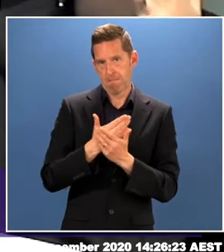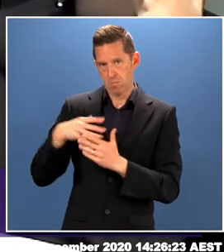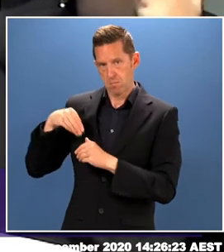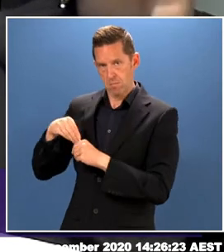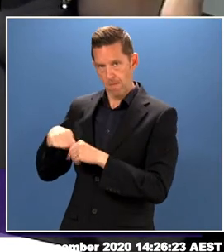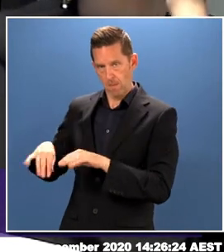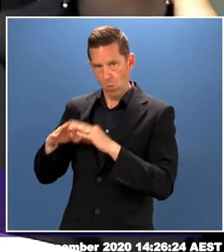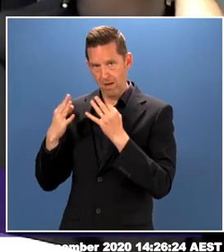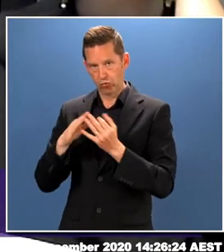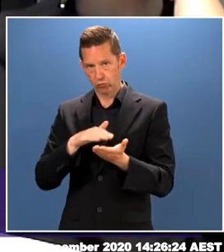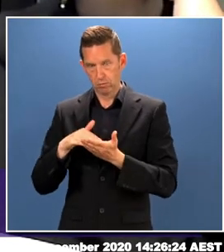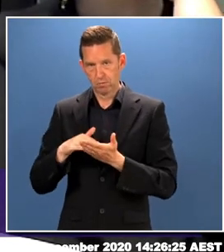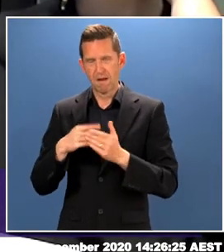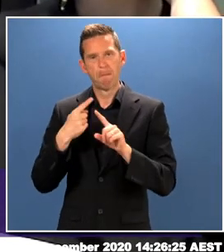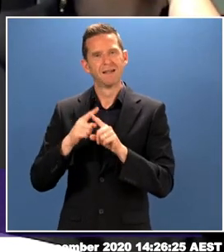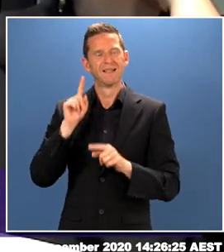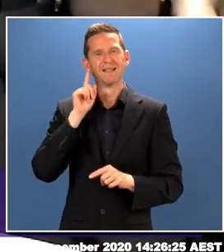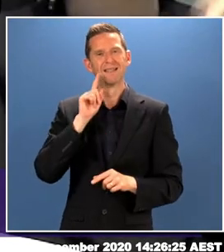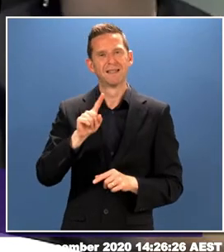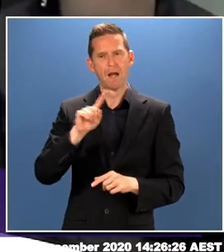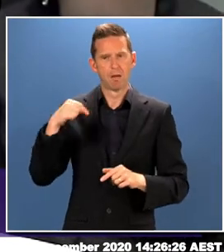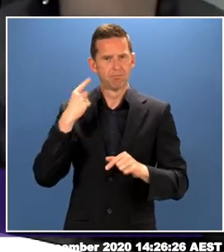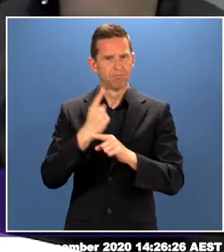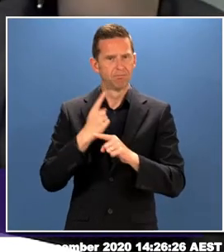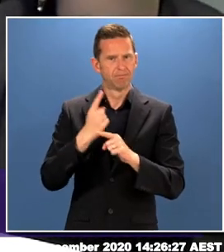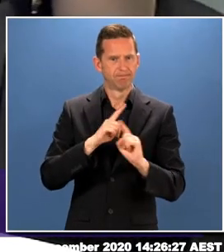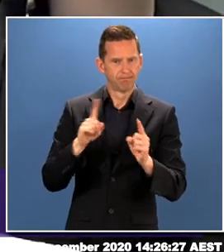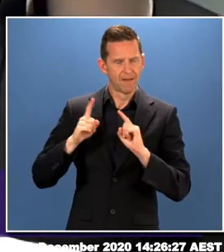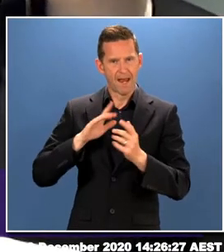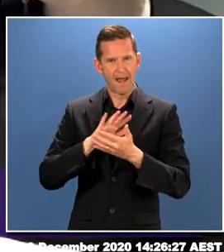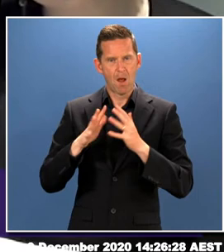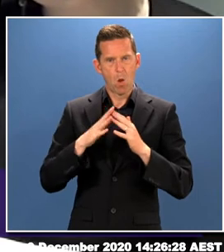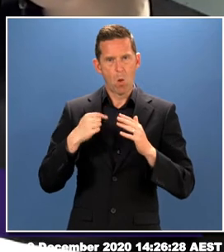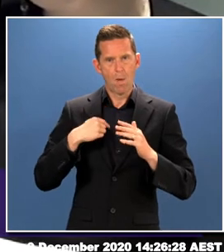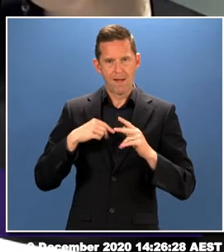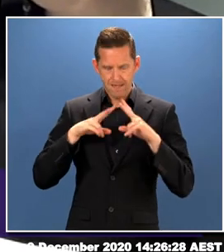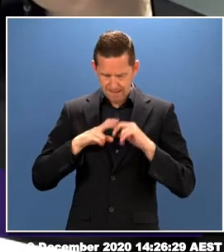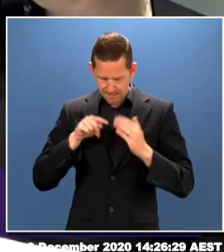And just yesterday we were talking about how we delve into that more deeply and share our learnings as we go on that journey.